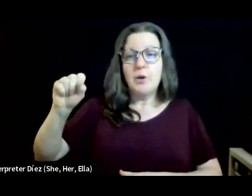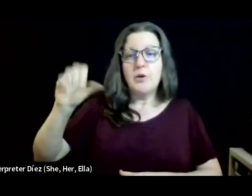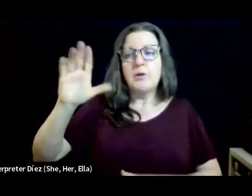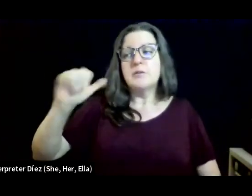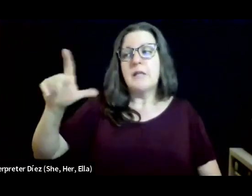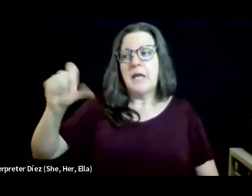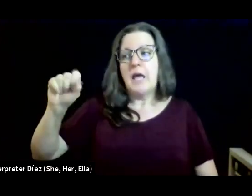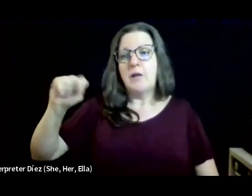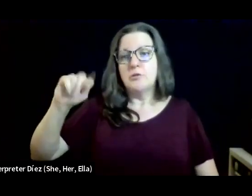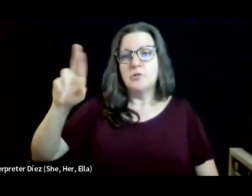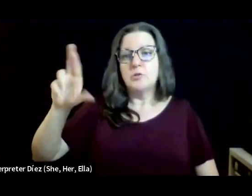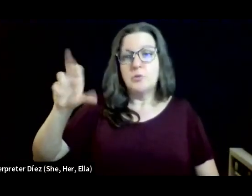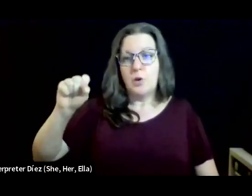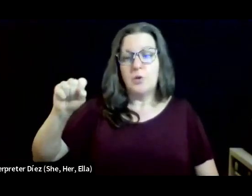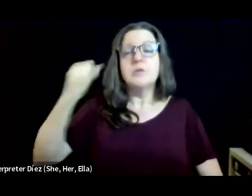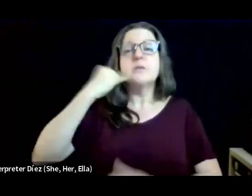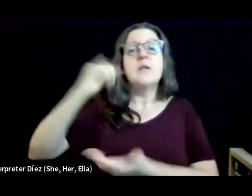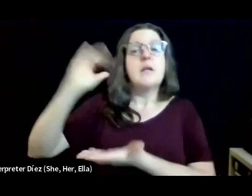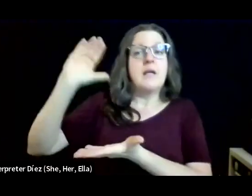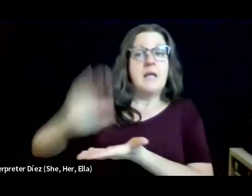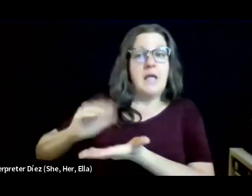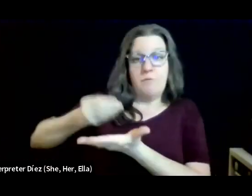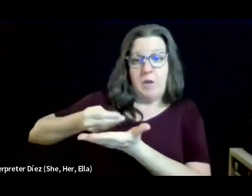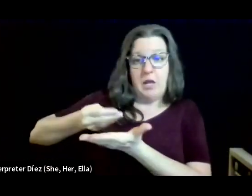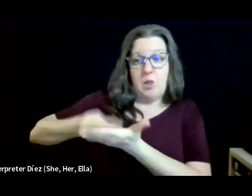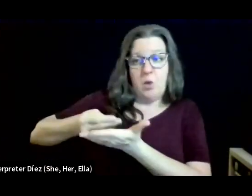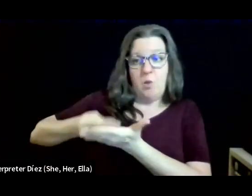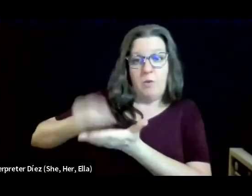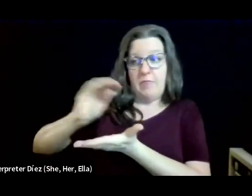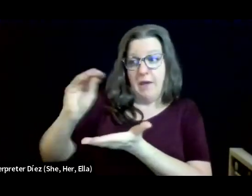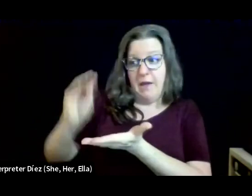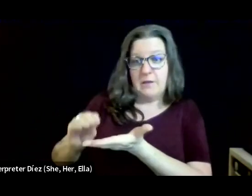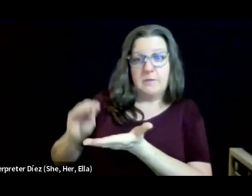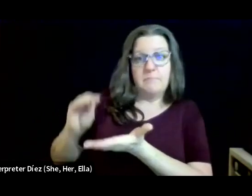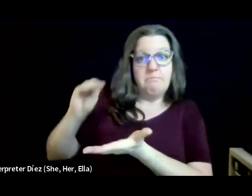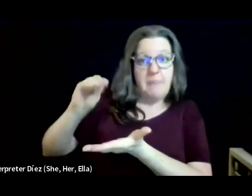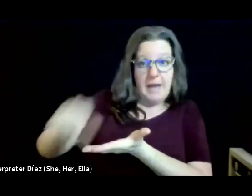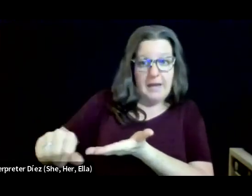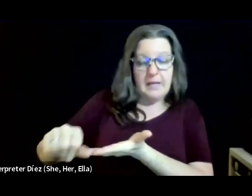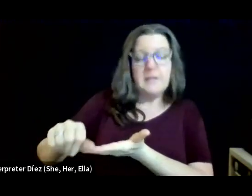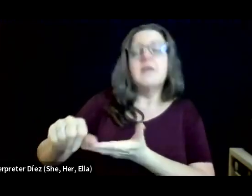then that's operational money that you can free up to utilize for what is supposed